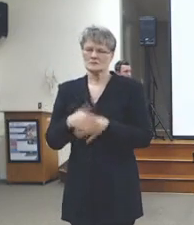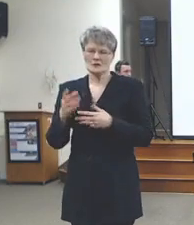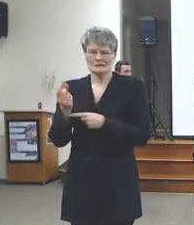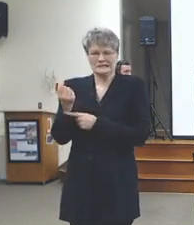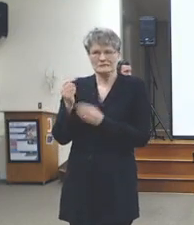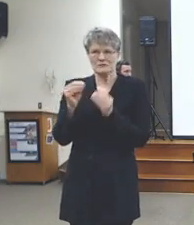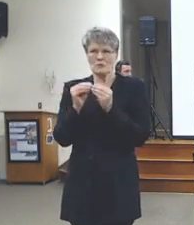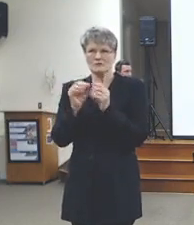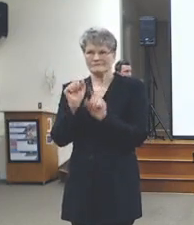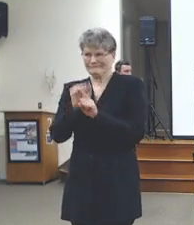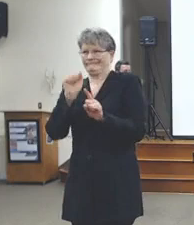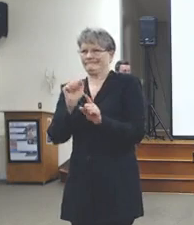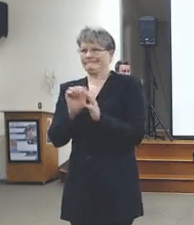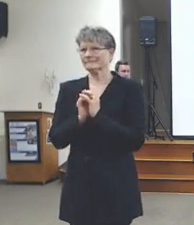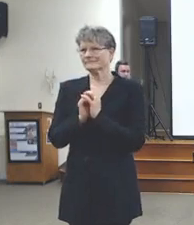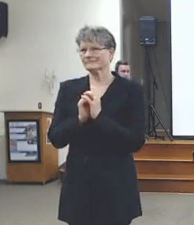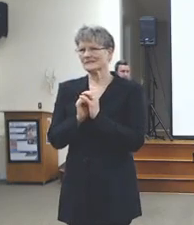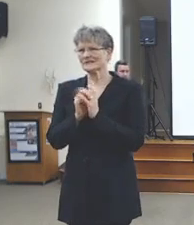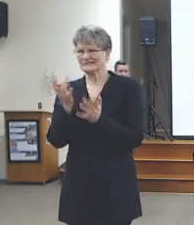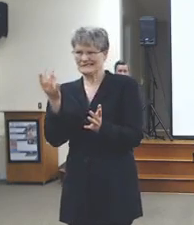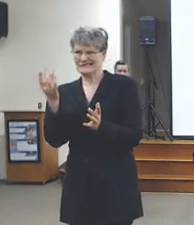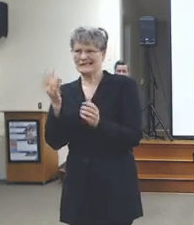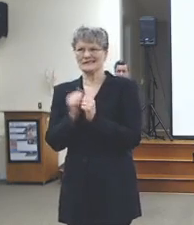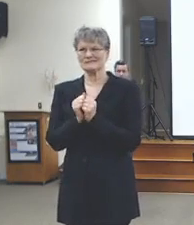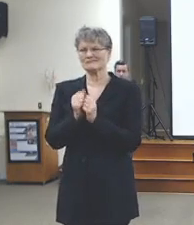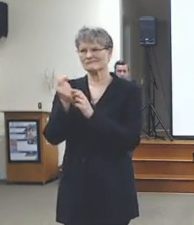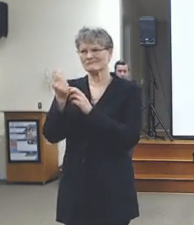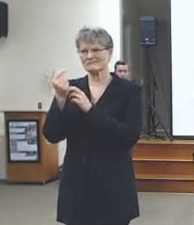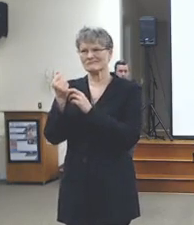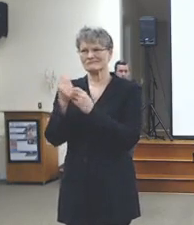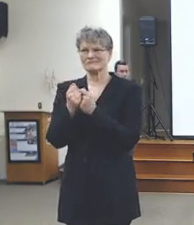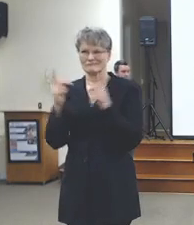and we've got a lot of epidemiologists throughout the state putting their heads